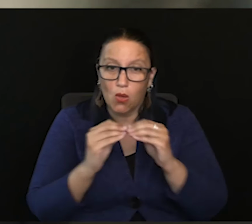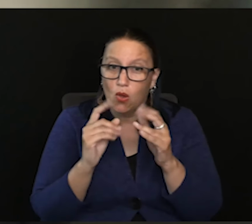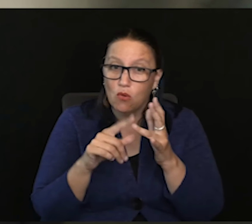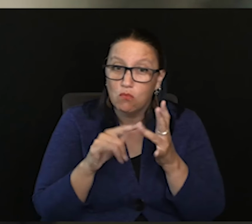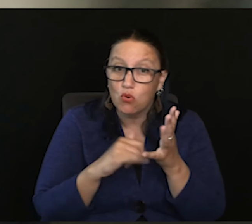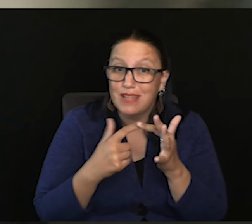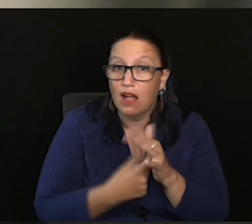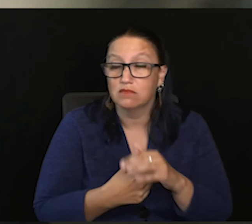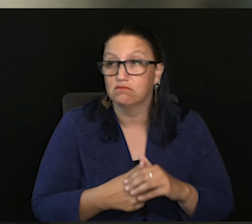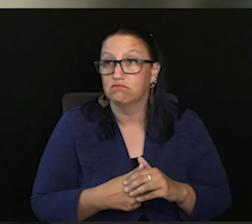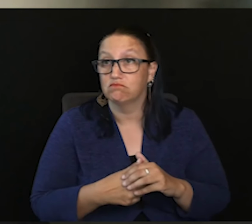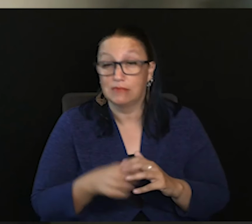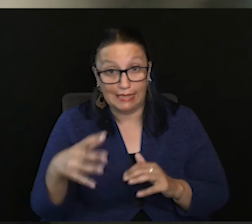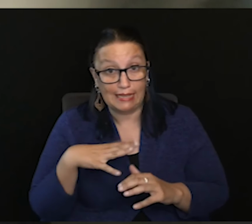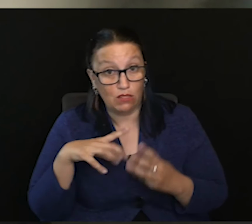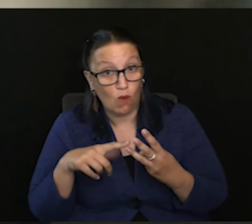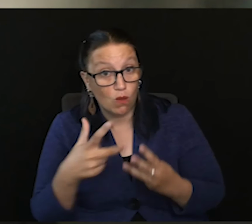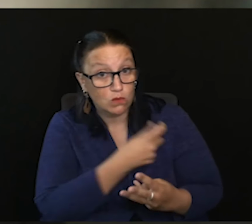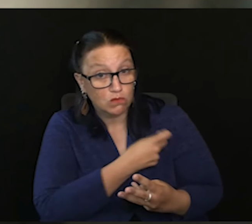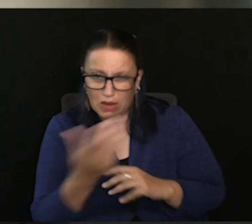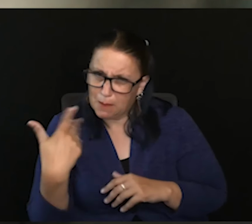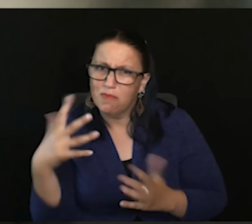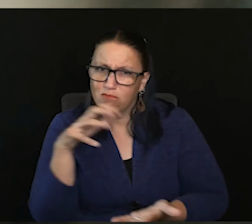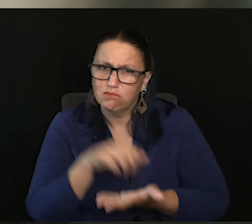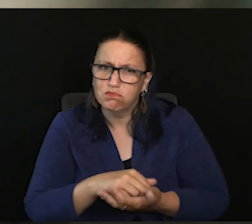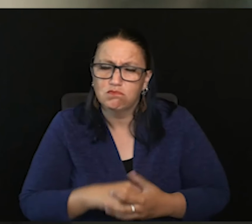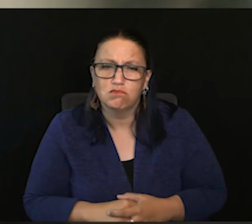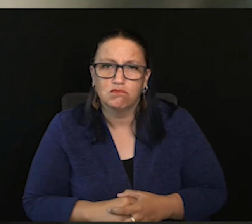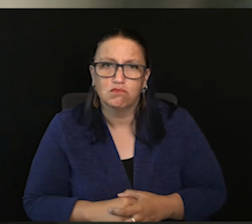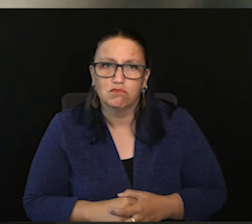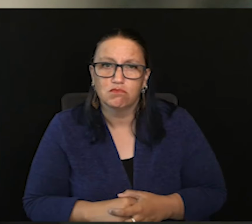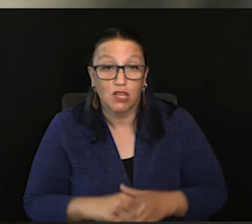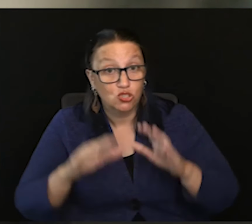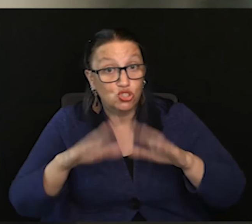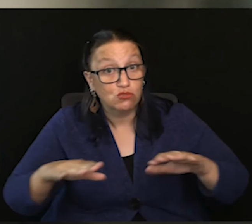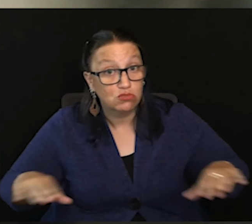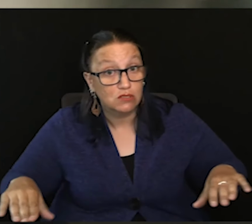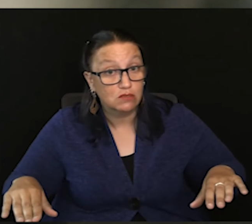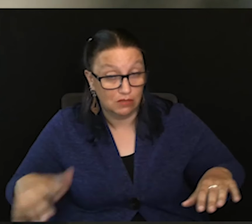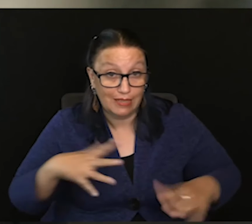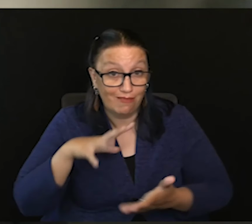If your GP currently has all of their spaces booked,